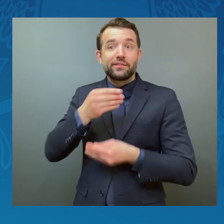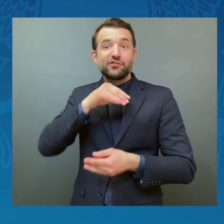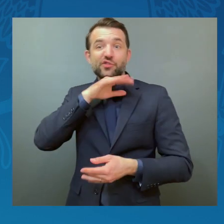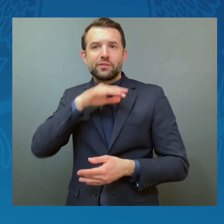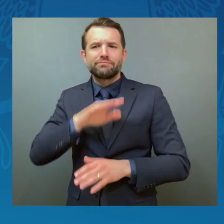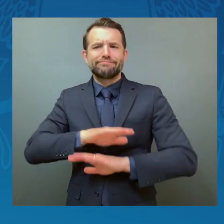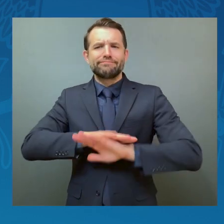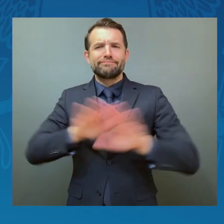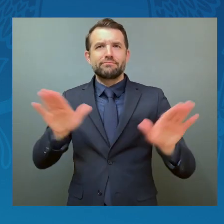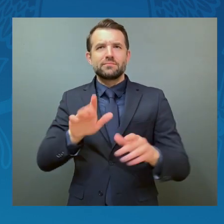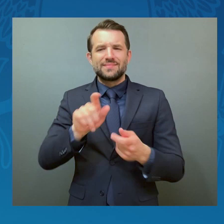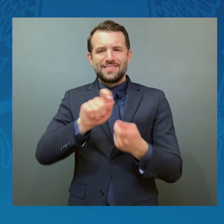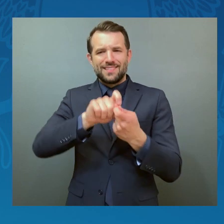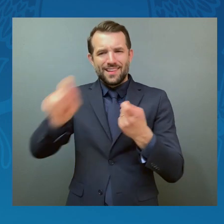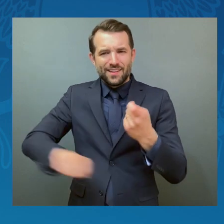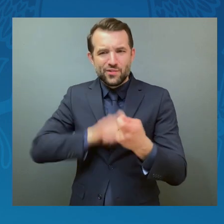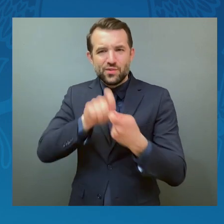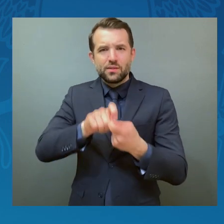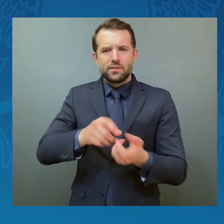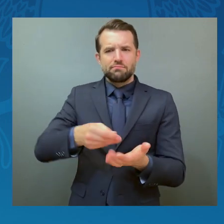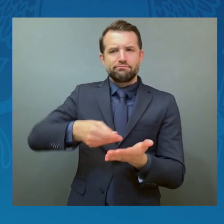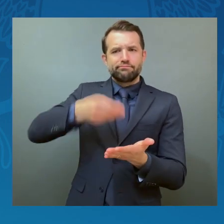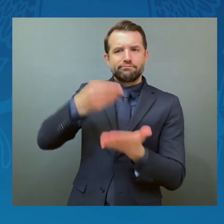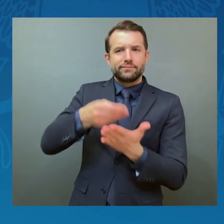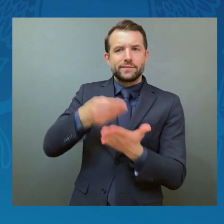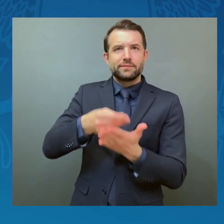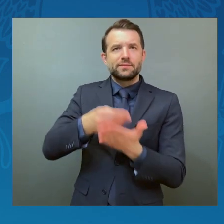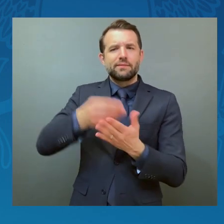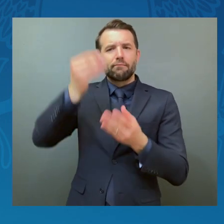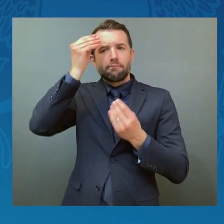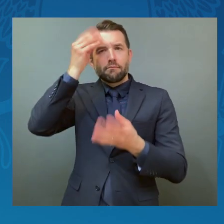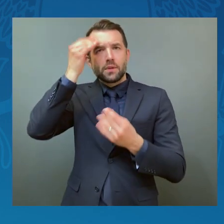But, so many of us are worried that credit reports